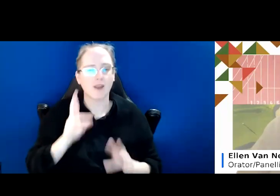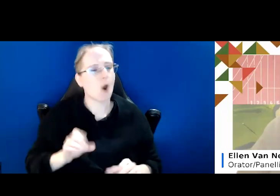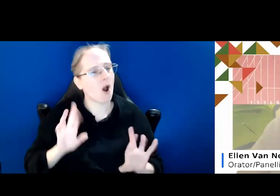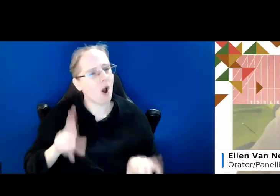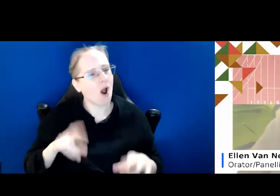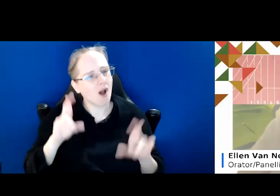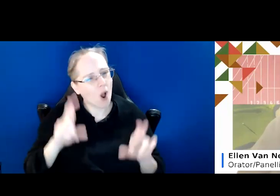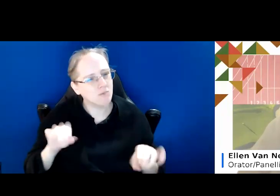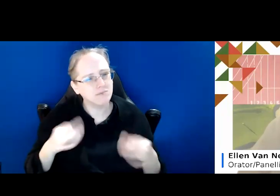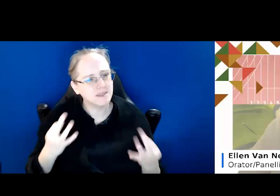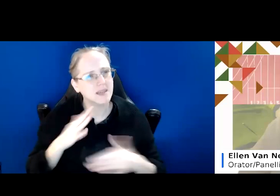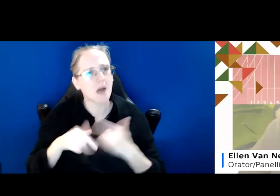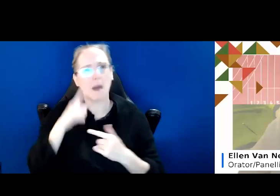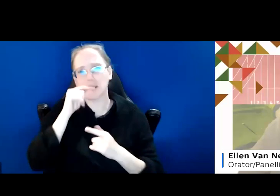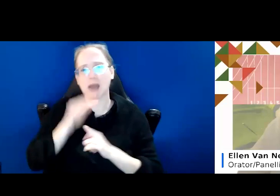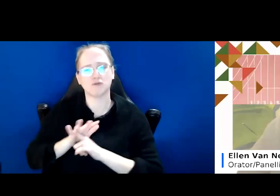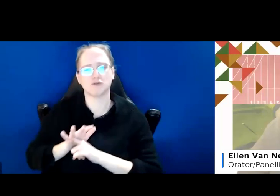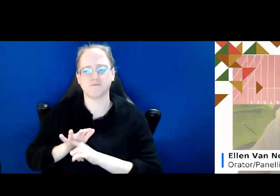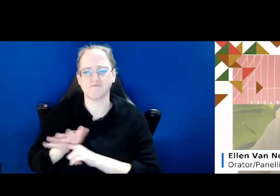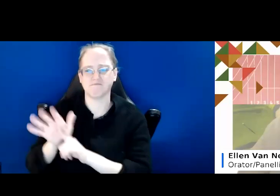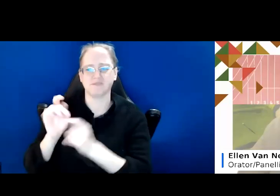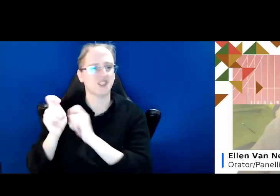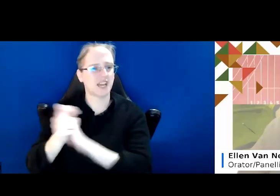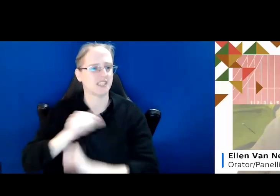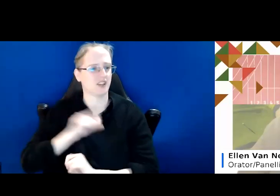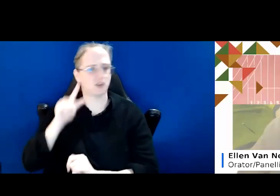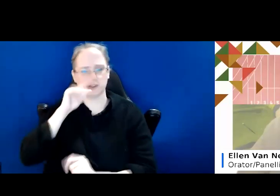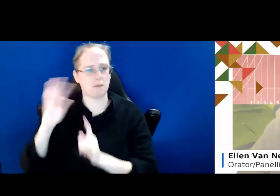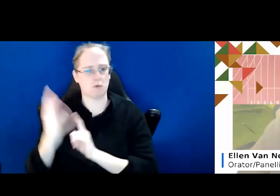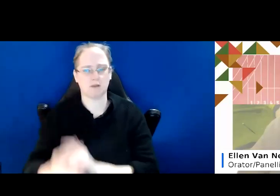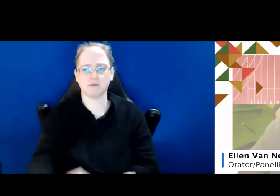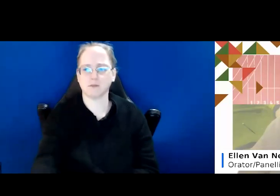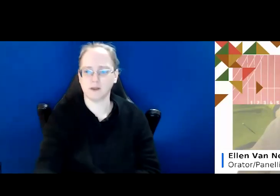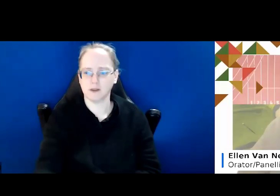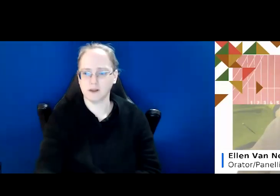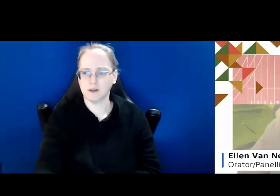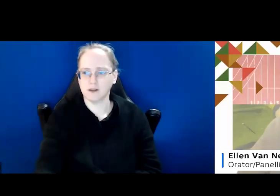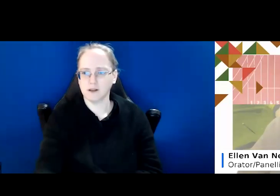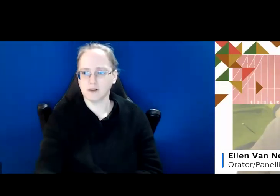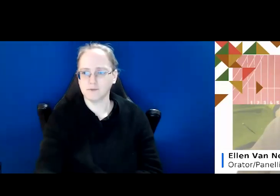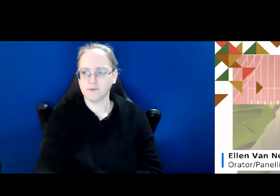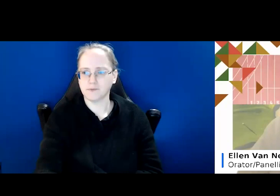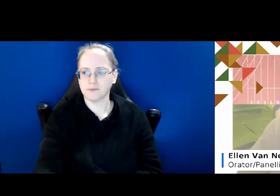For children and young people. Racial bullying at school could be the most common